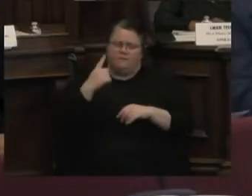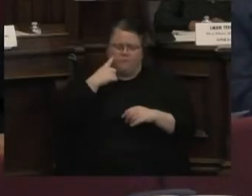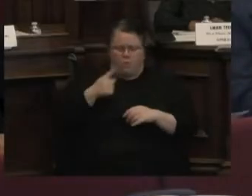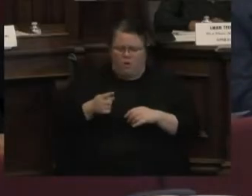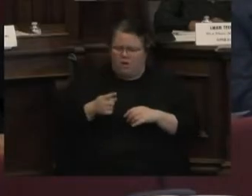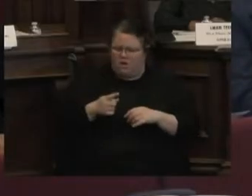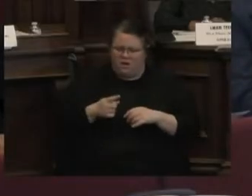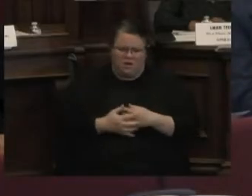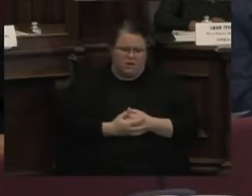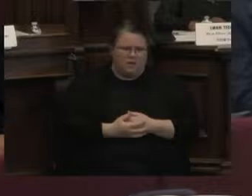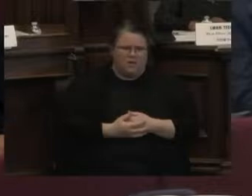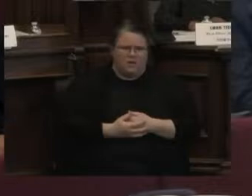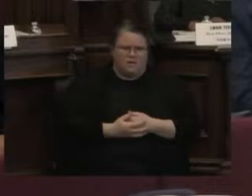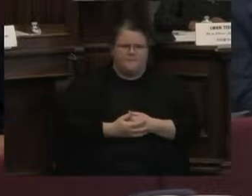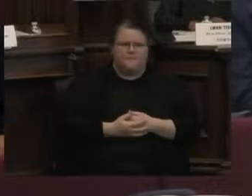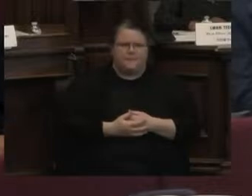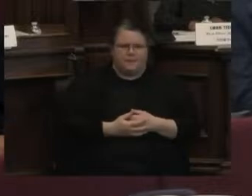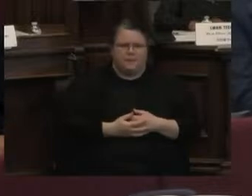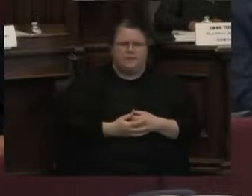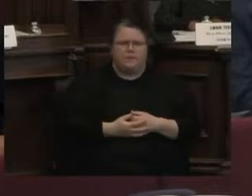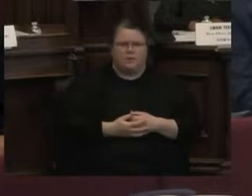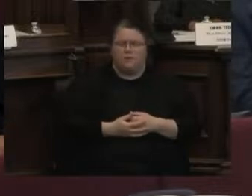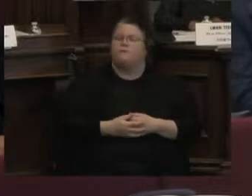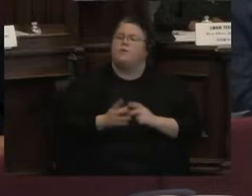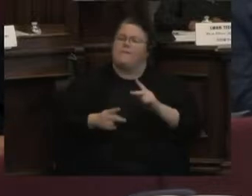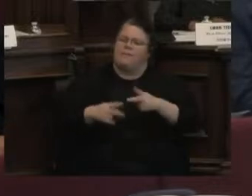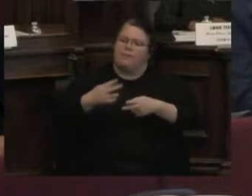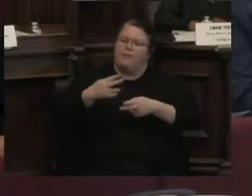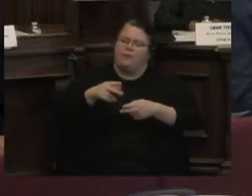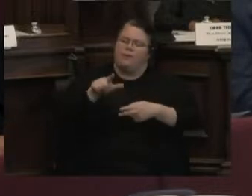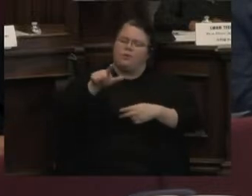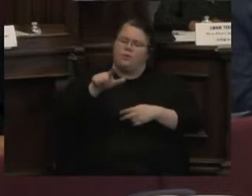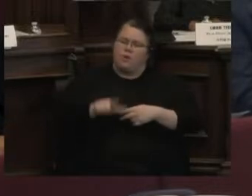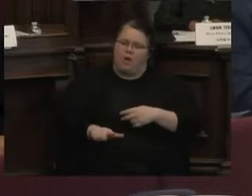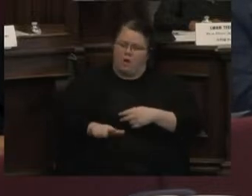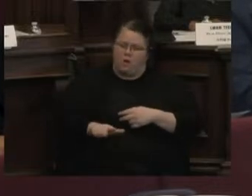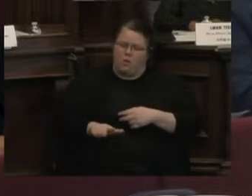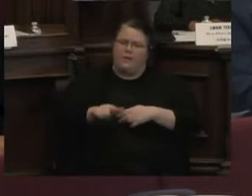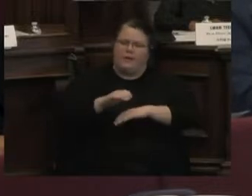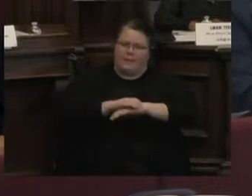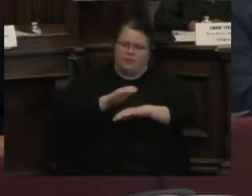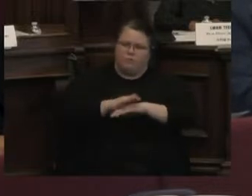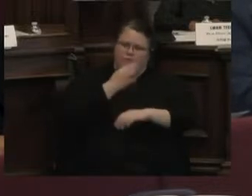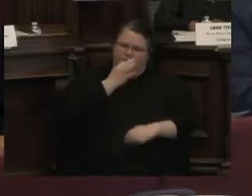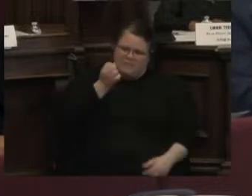LEP or there's many different